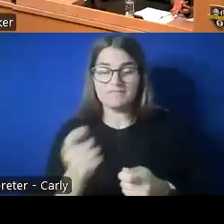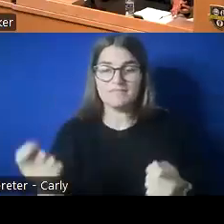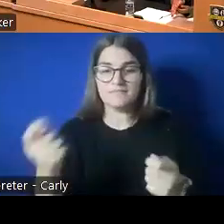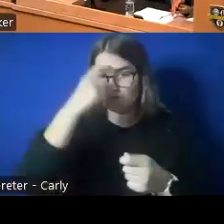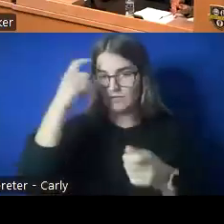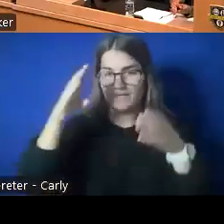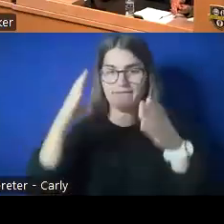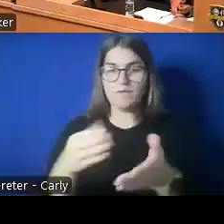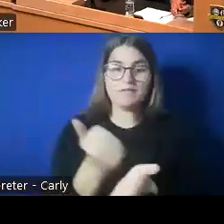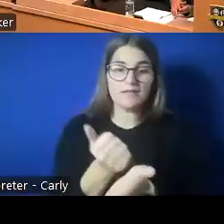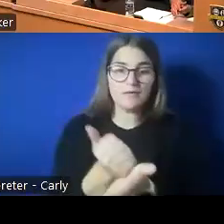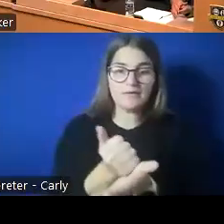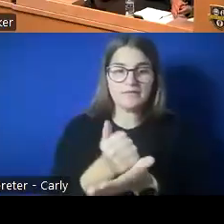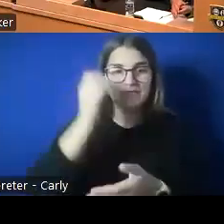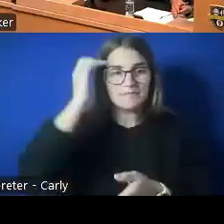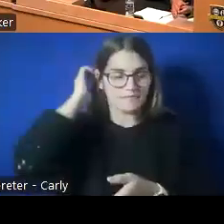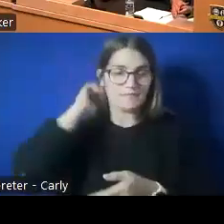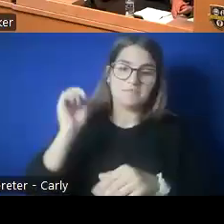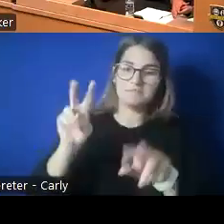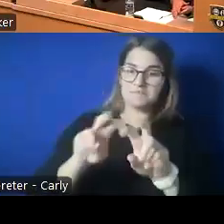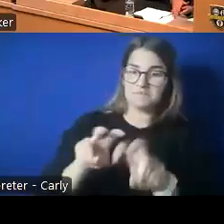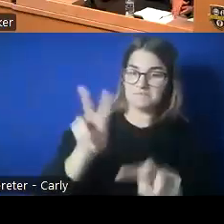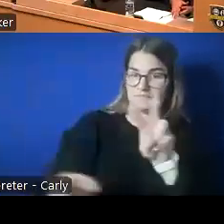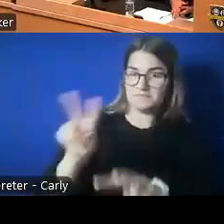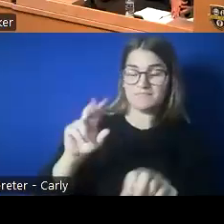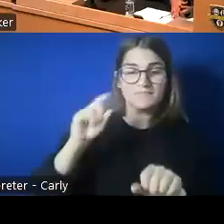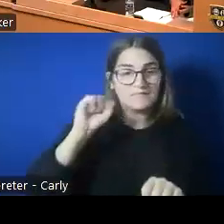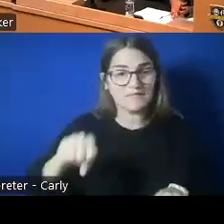therapy uh we assess if they're appropriate or if they could benefit from additional services